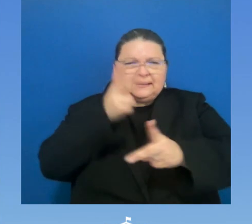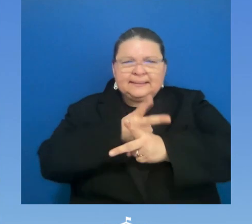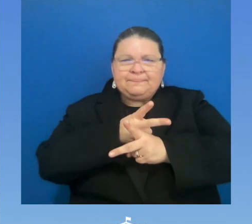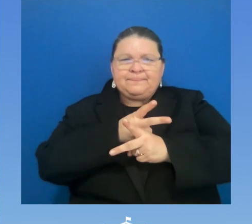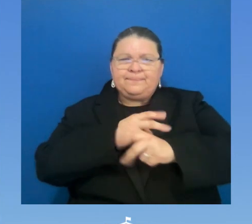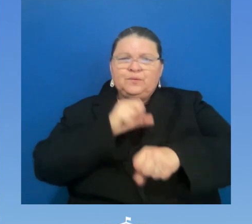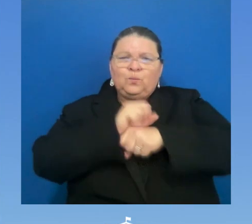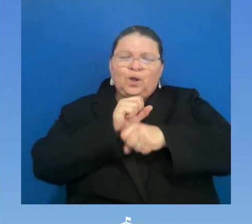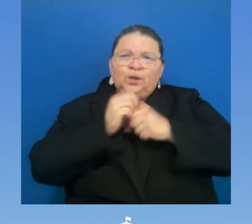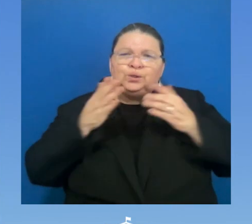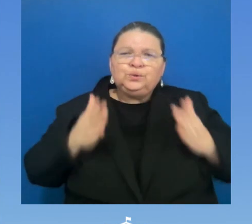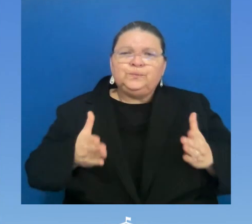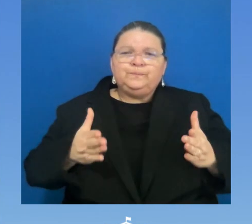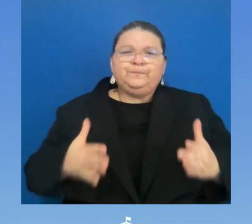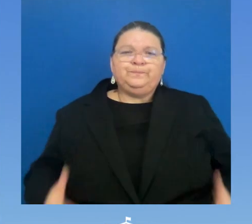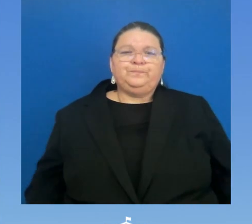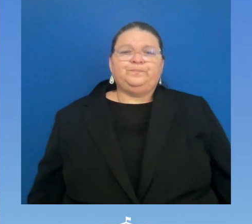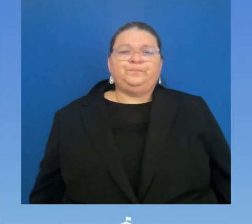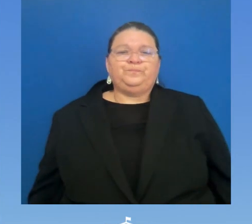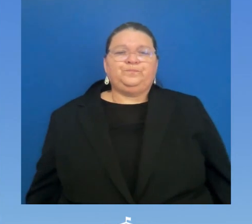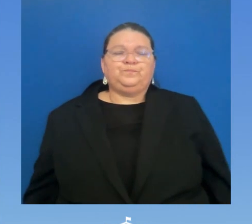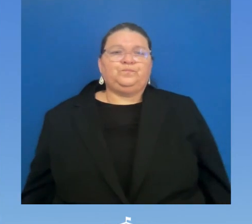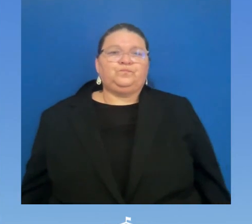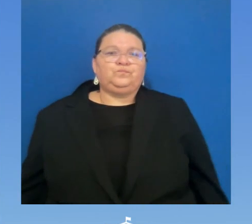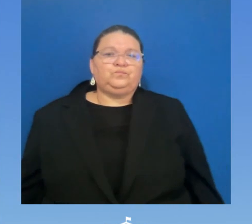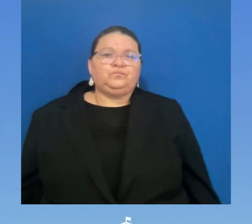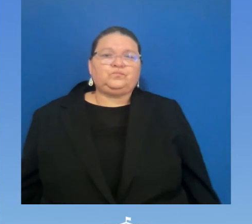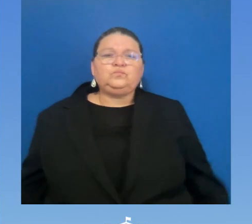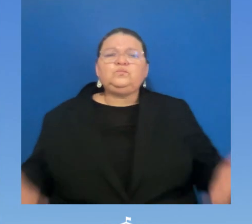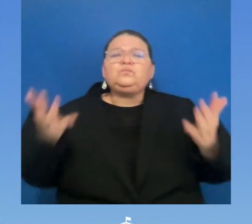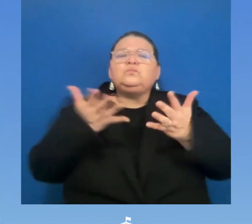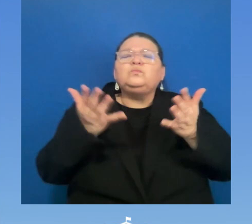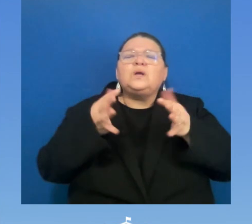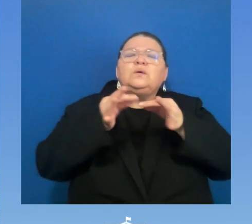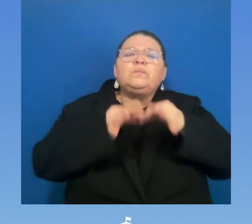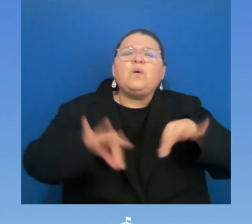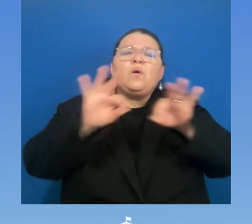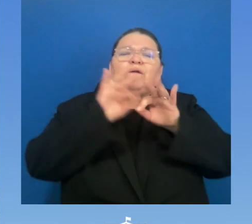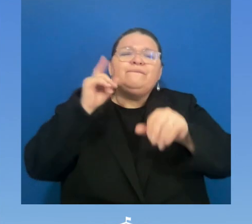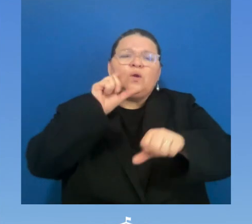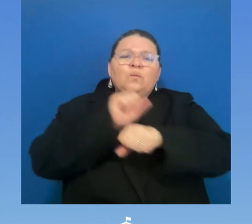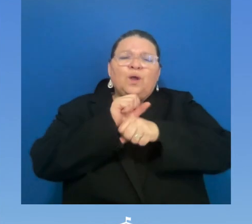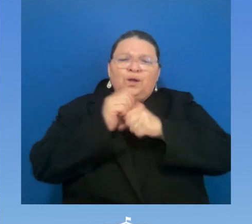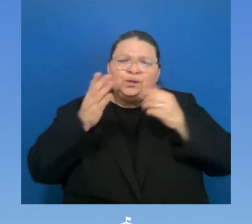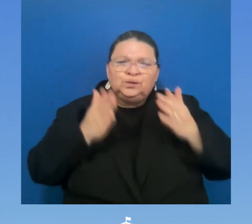and where you are thinking about taking this forward in terms of continuing to make your company a place where people,